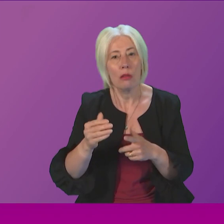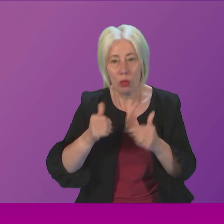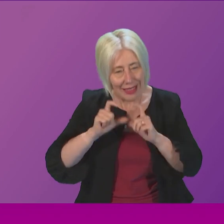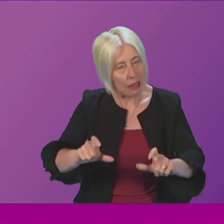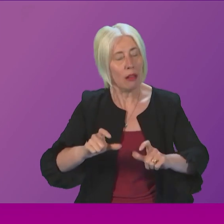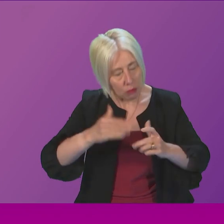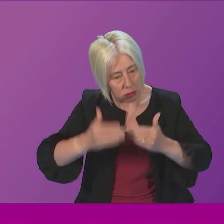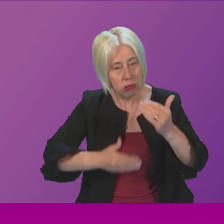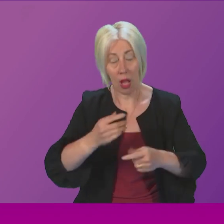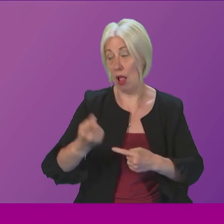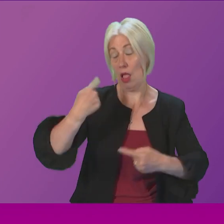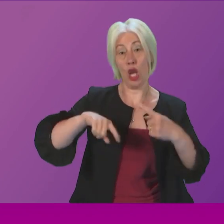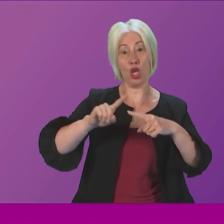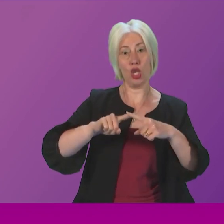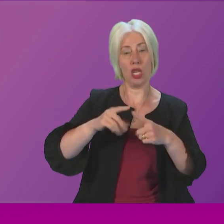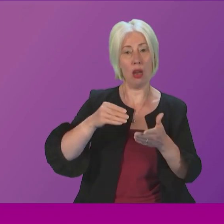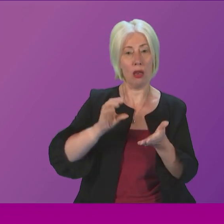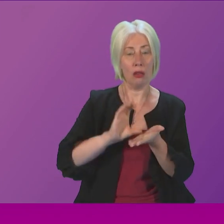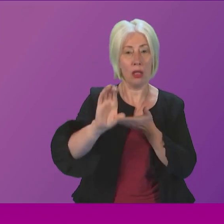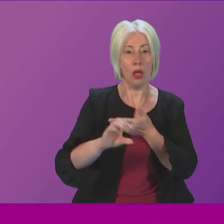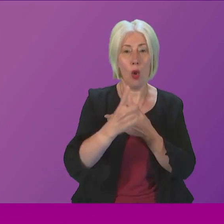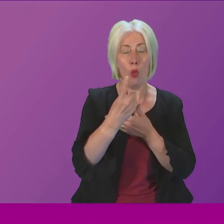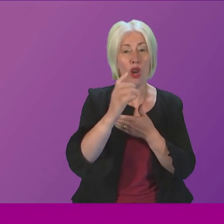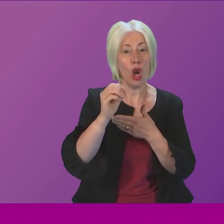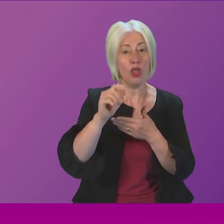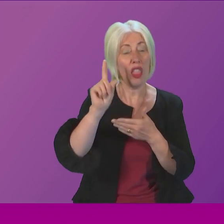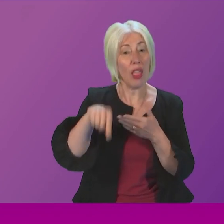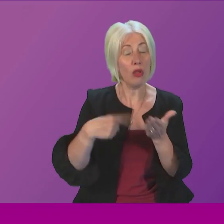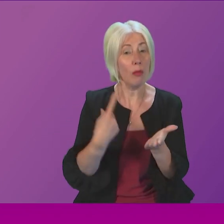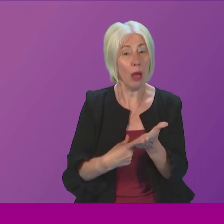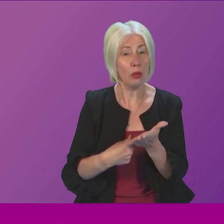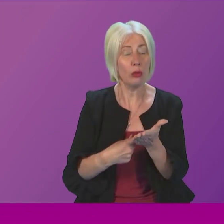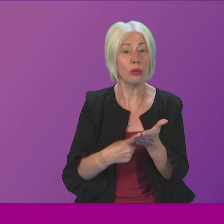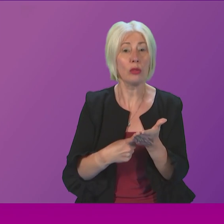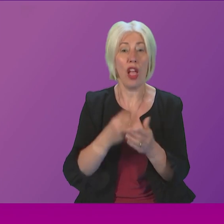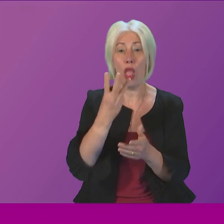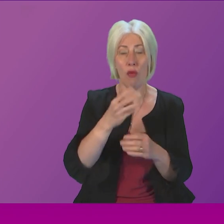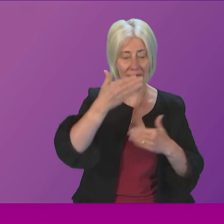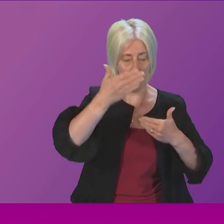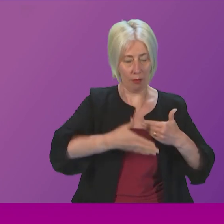For example, last year we spent approximately £100,000 to improve safety at three sites on the A9.